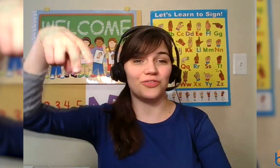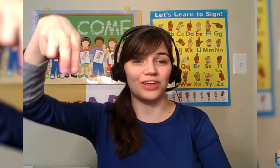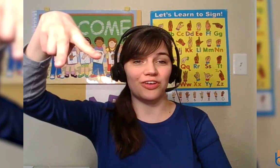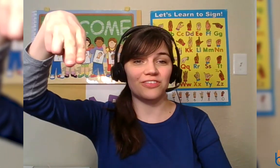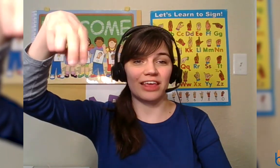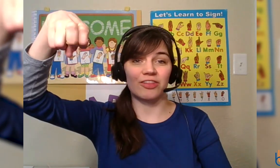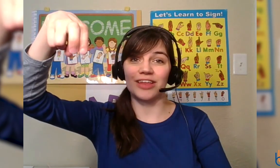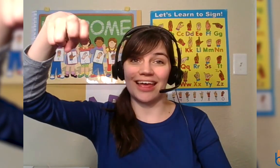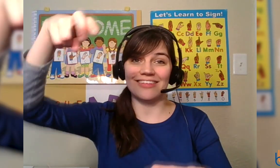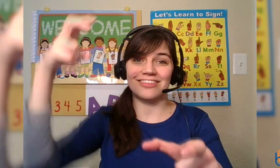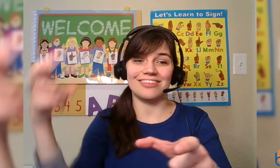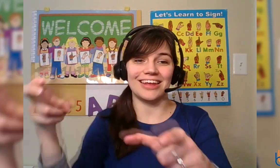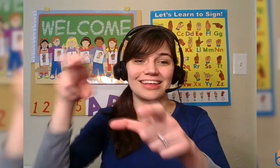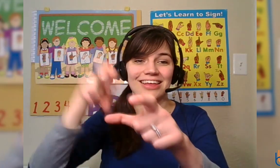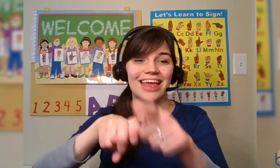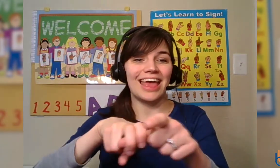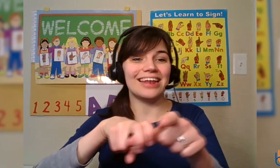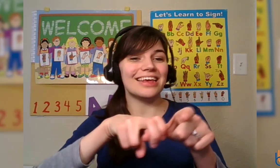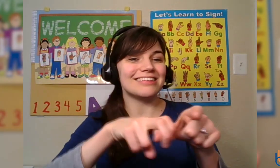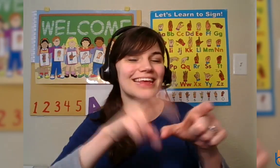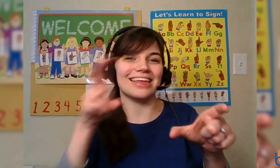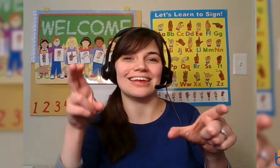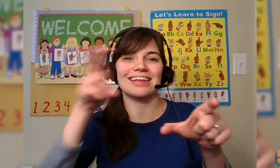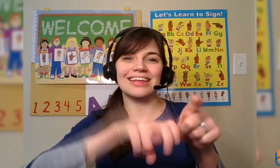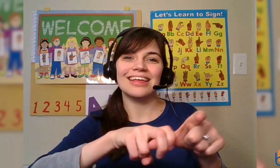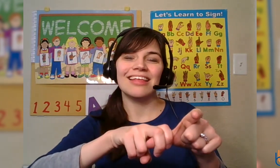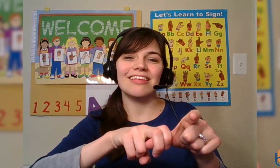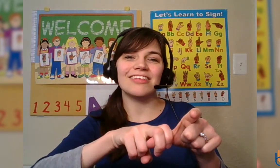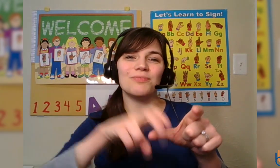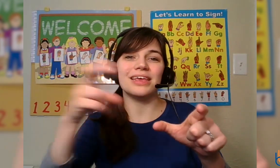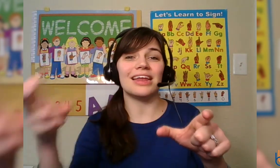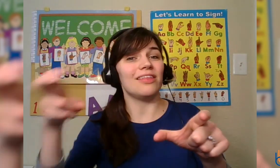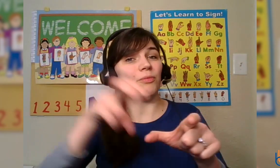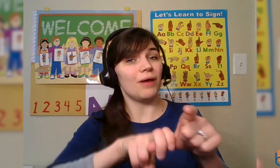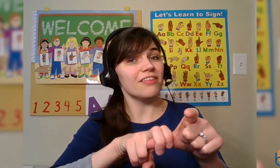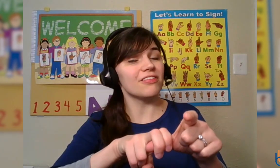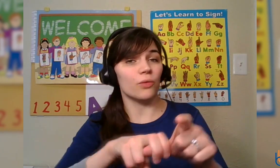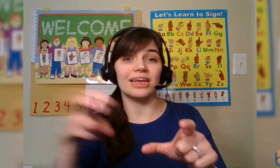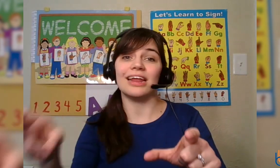fingers like they're legs sitting, and get in. This can be get in the bus or get in